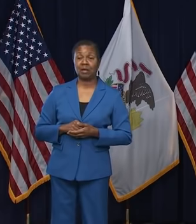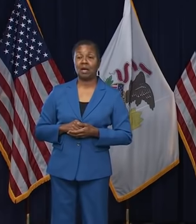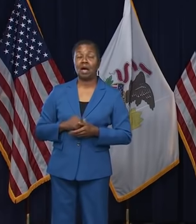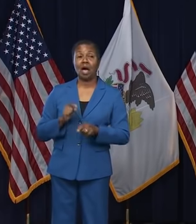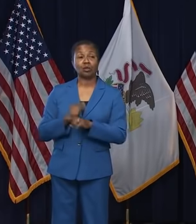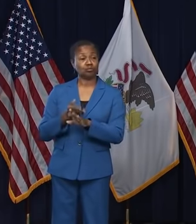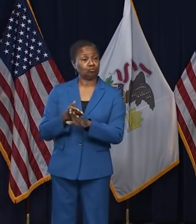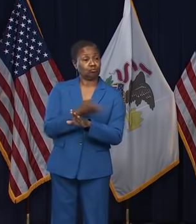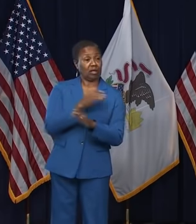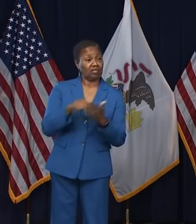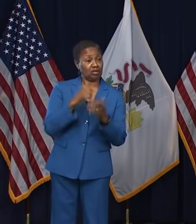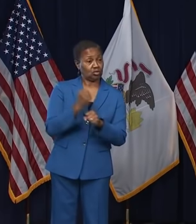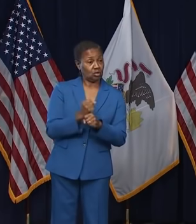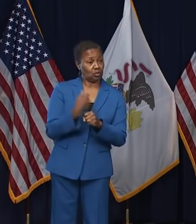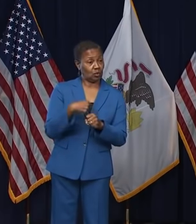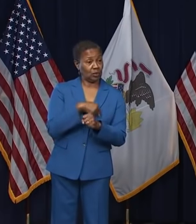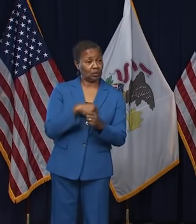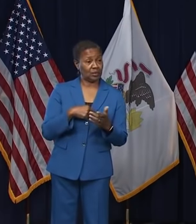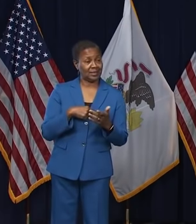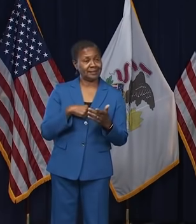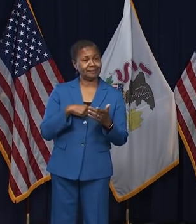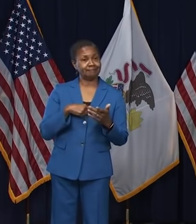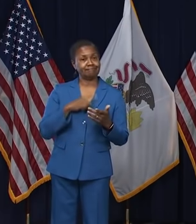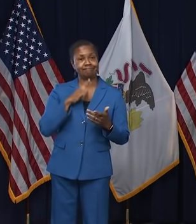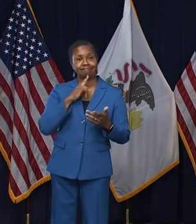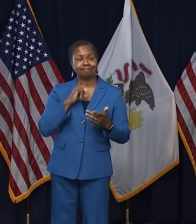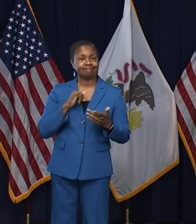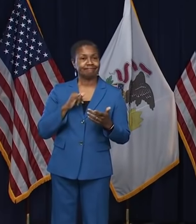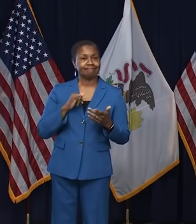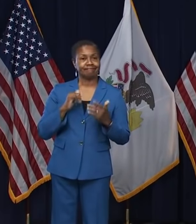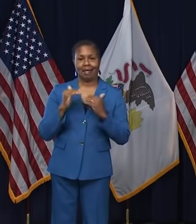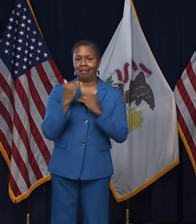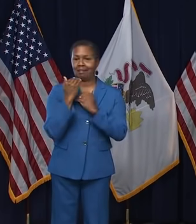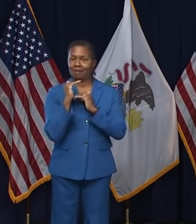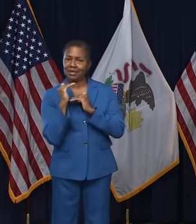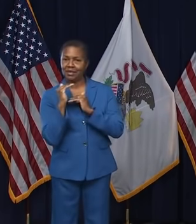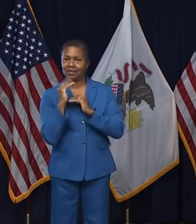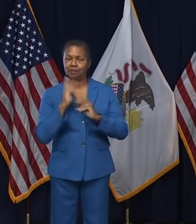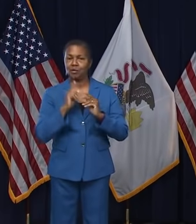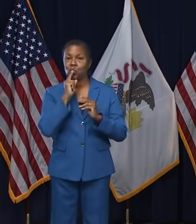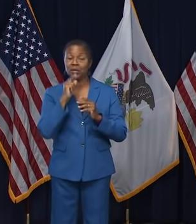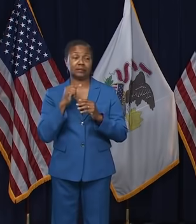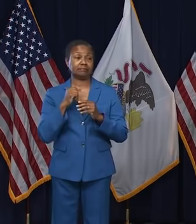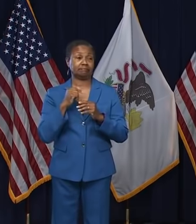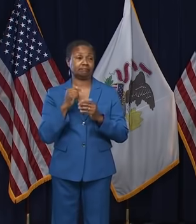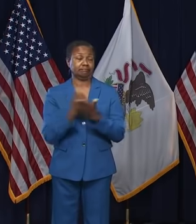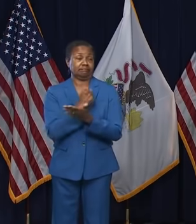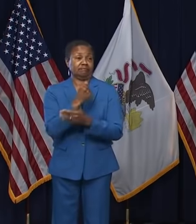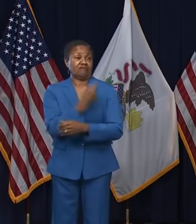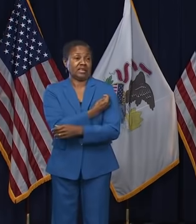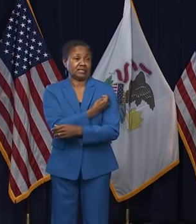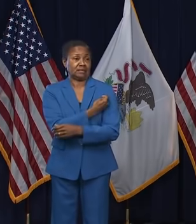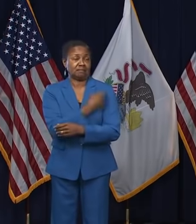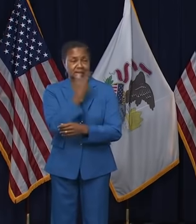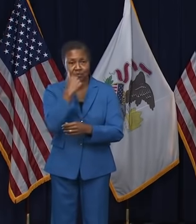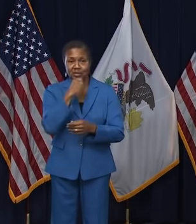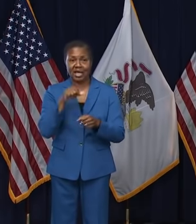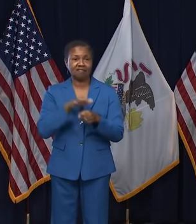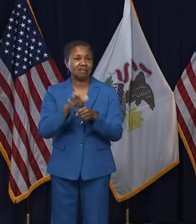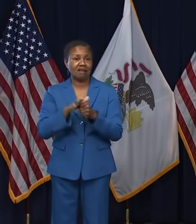very important to note- even earlier on in the year when there we were you know